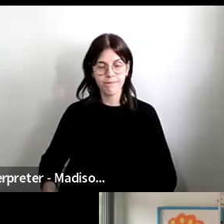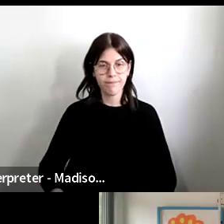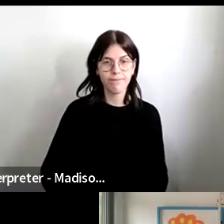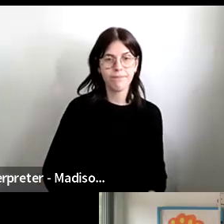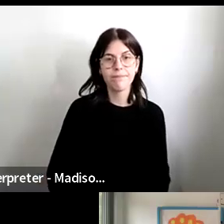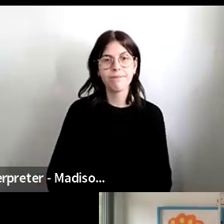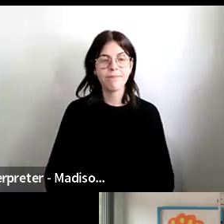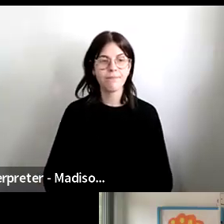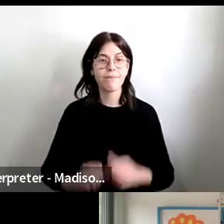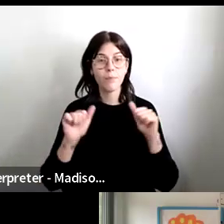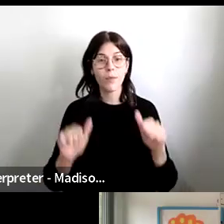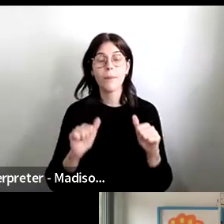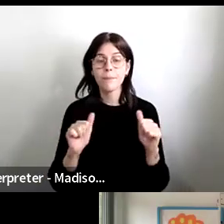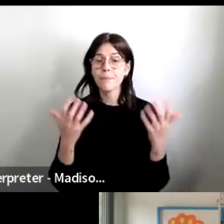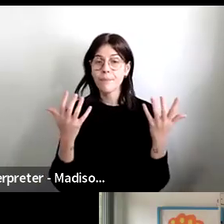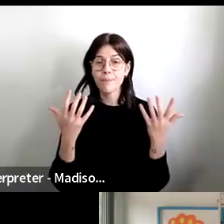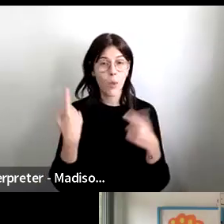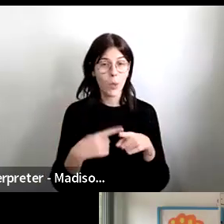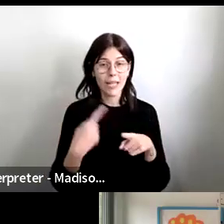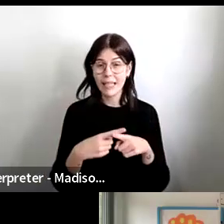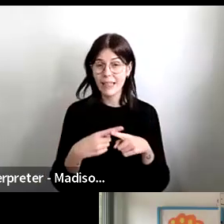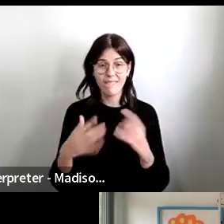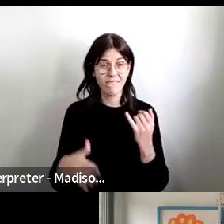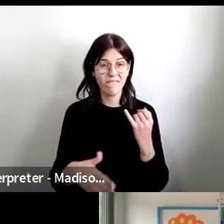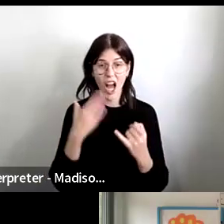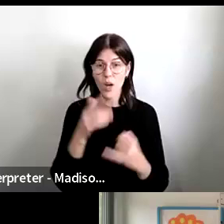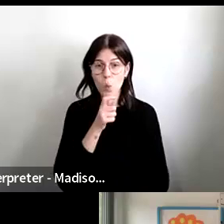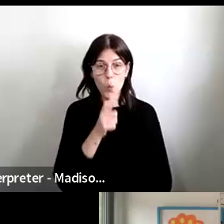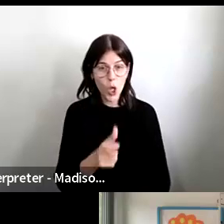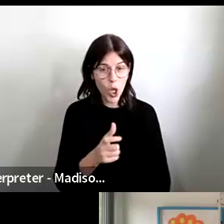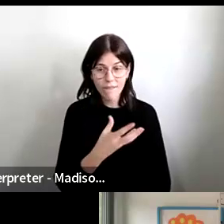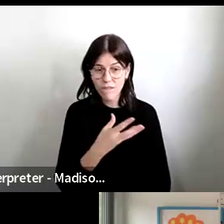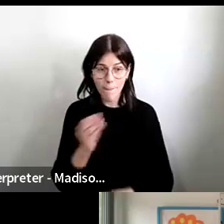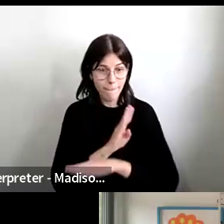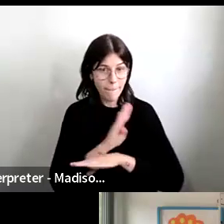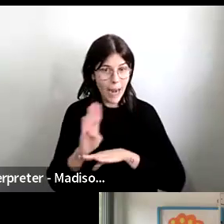OK, just quick final words from our panellists before I start to close the